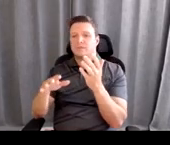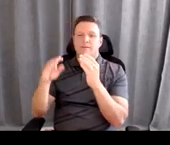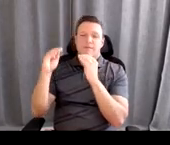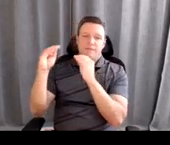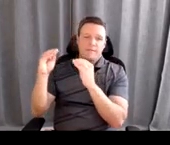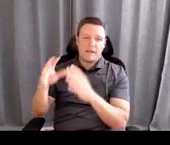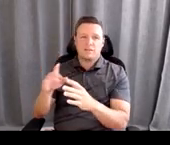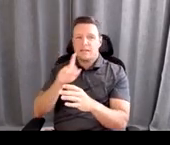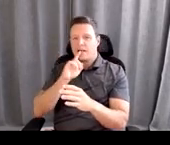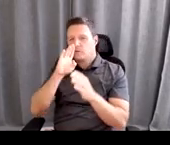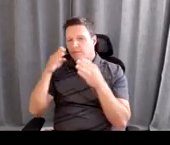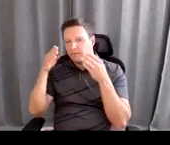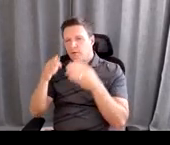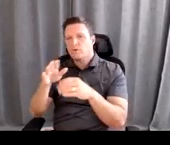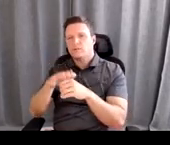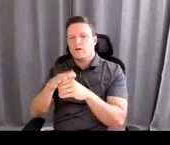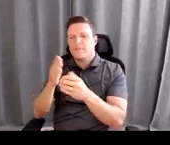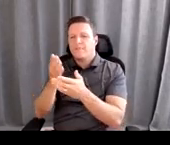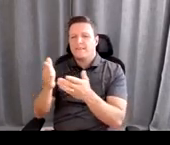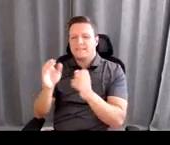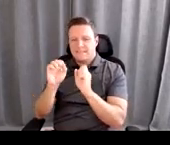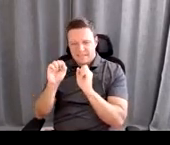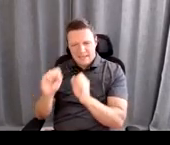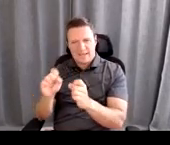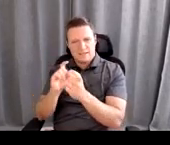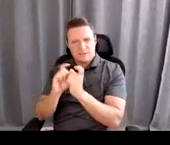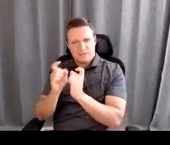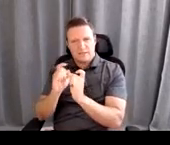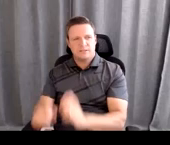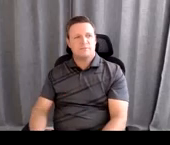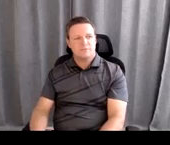some sort of measurable change and listen, I get it like this is a huge lift.